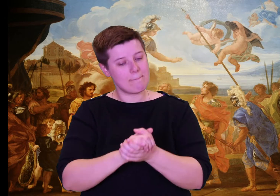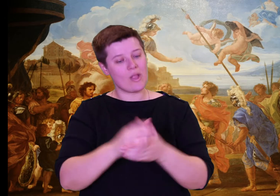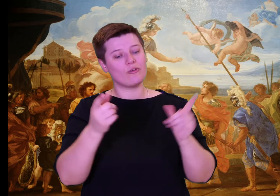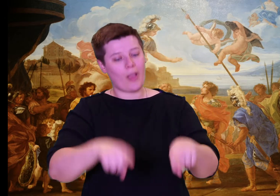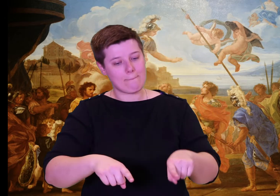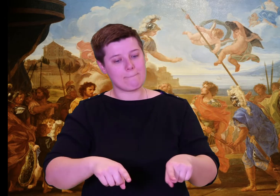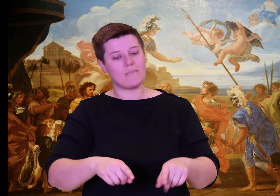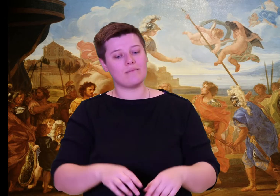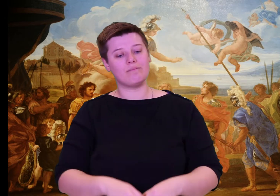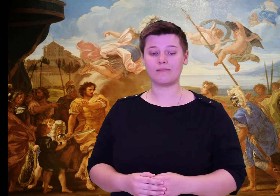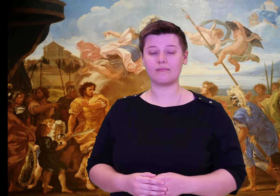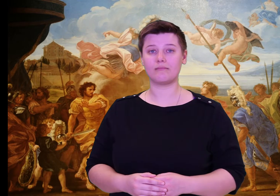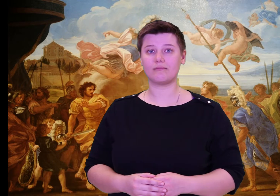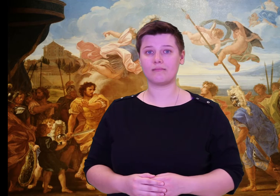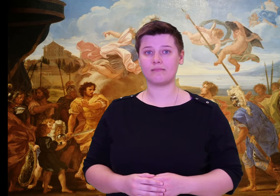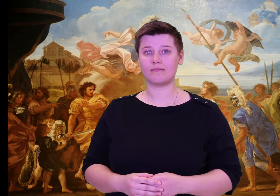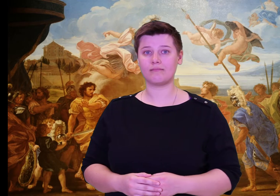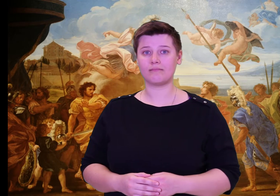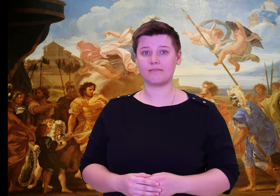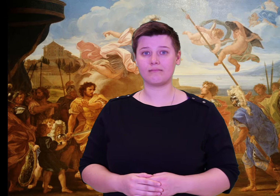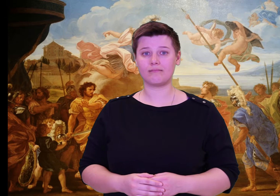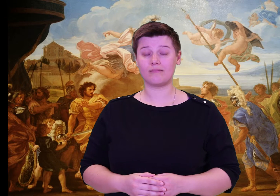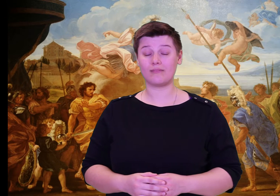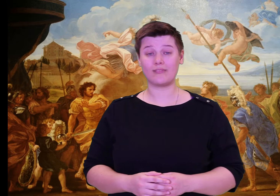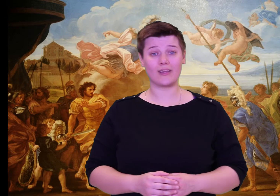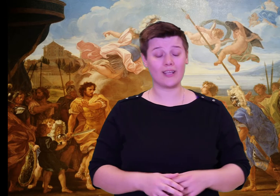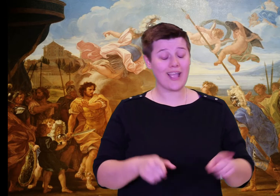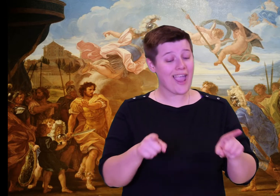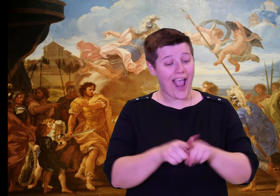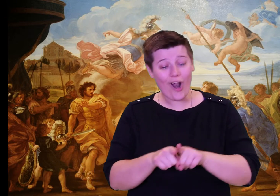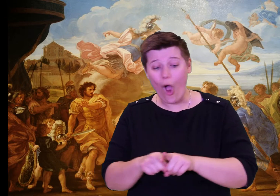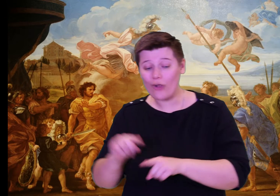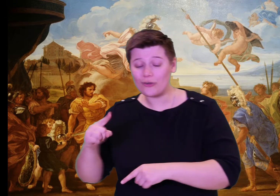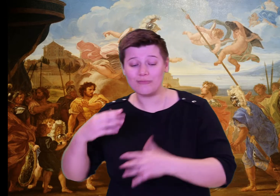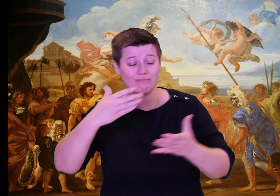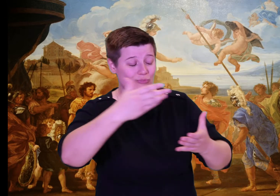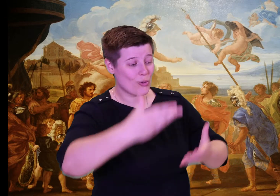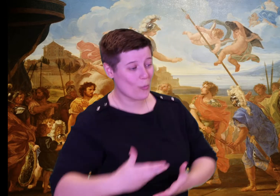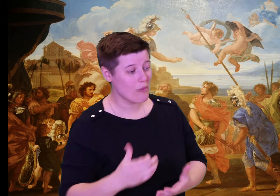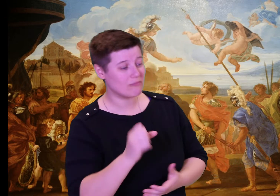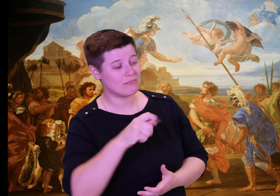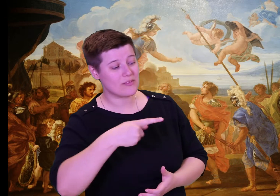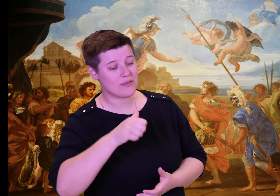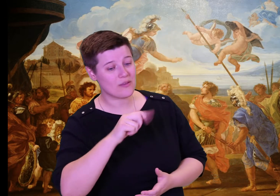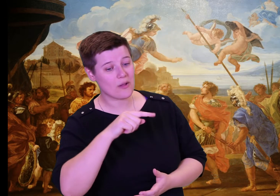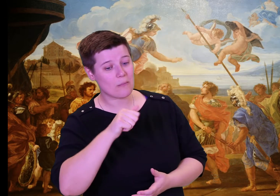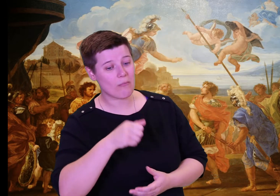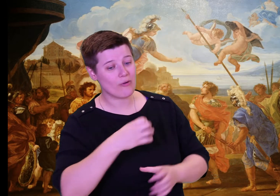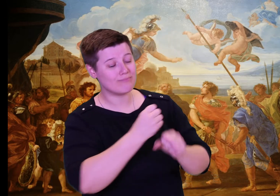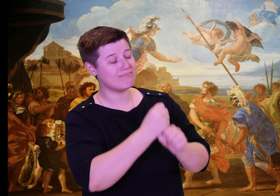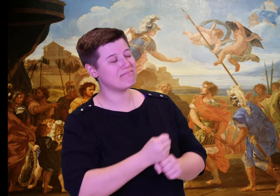chariots; the gods had made the marriage come to pass. And he was welcoming a